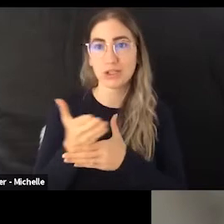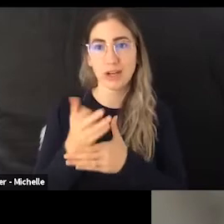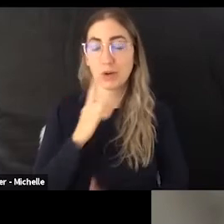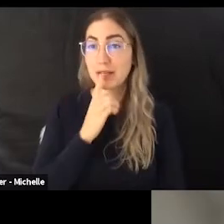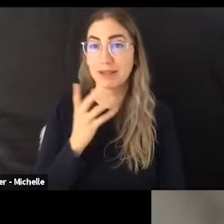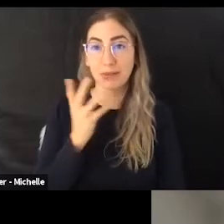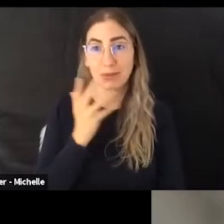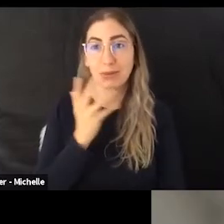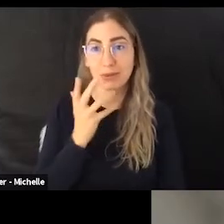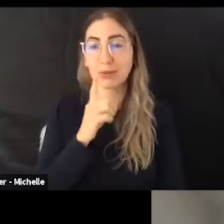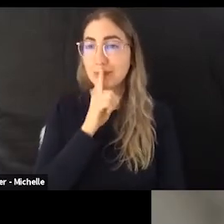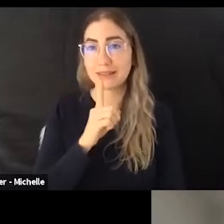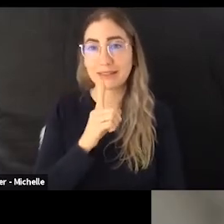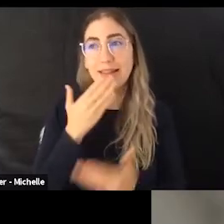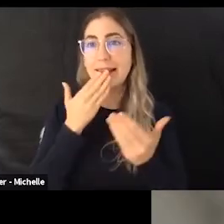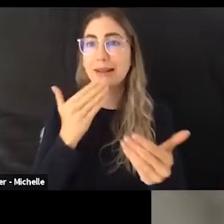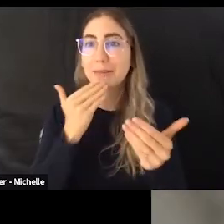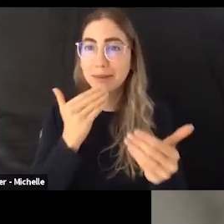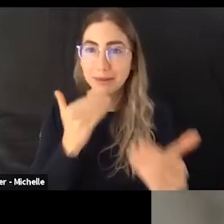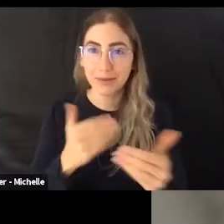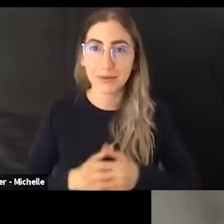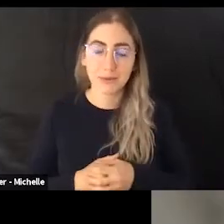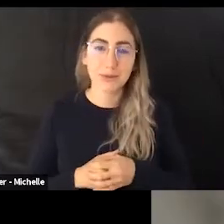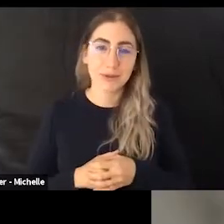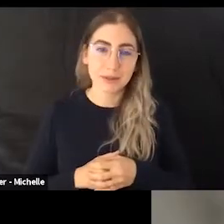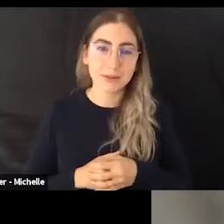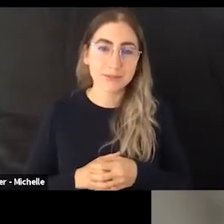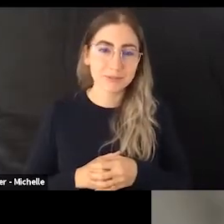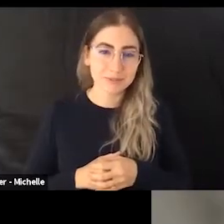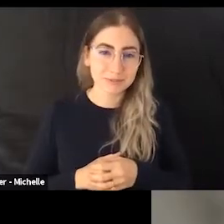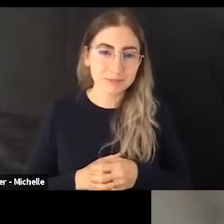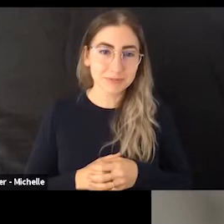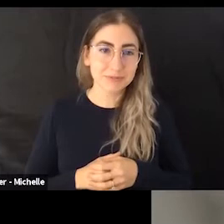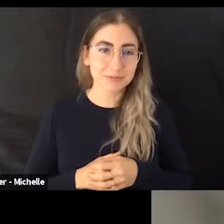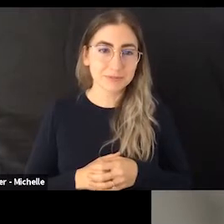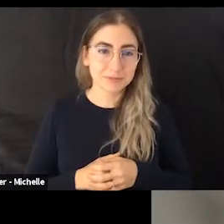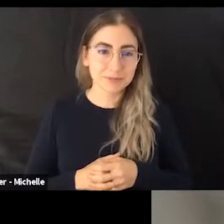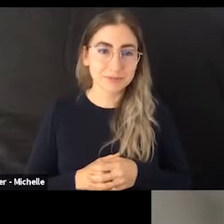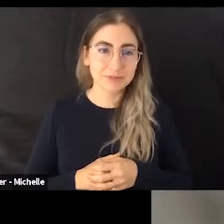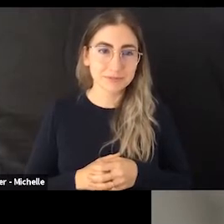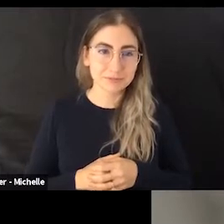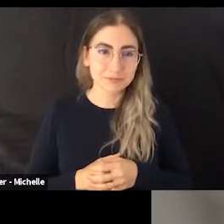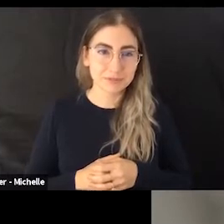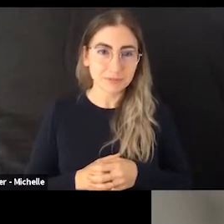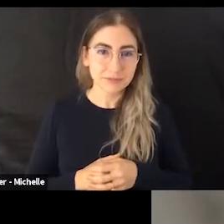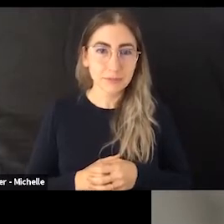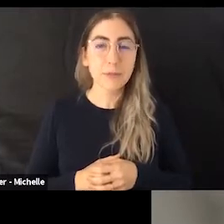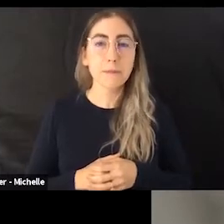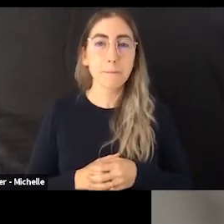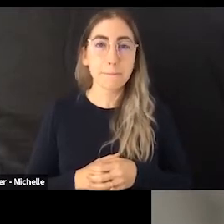WE'RE VERY APPRECIATIVE OF THAT. IN TERMS OF THE COMPOSITION OF THE RESPONDENTS IN TERMS OF THE COMPOSITION OF THE RESPONDENTS THEMSELVES,